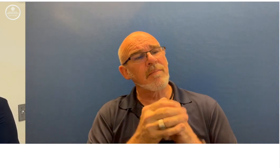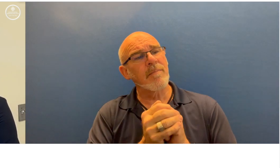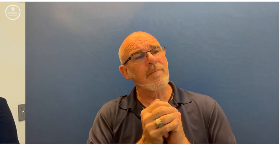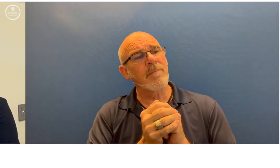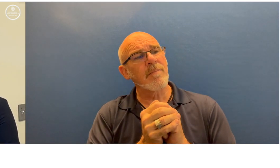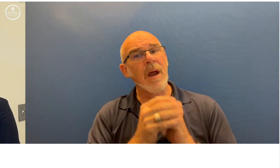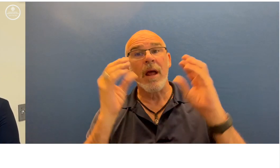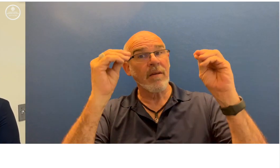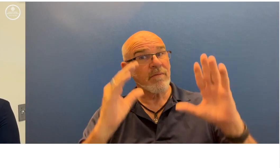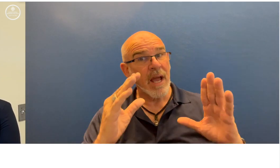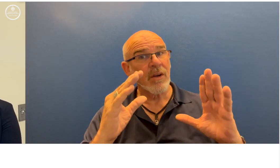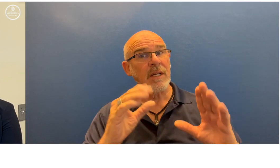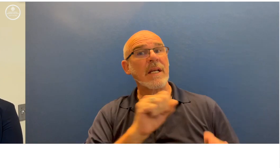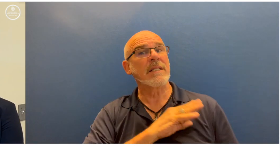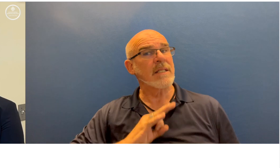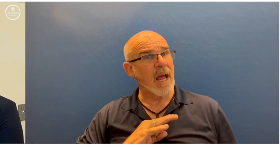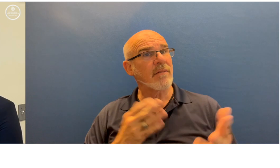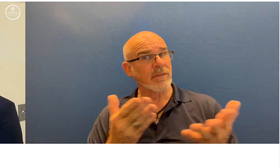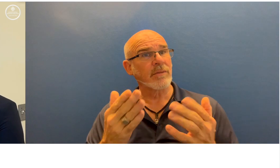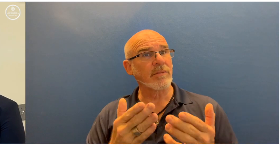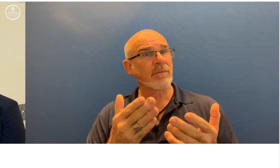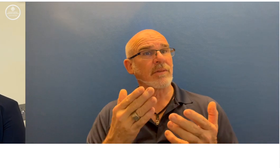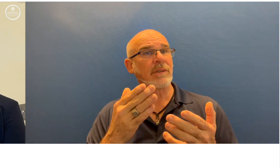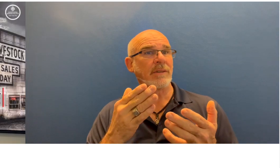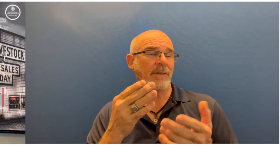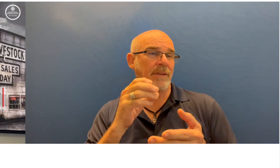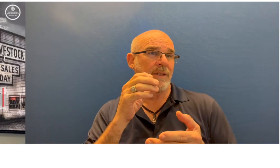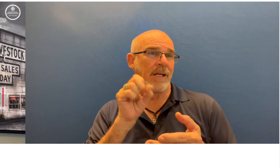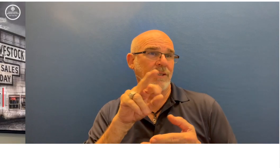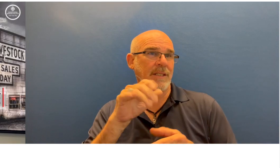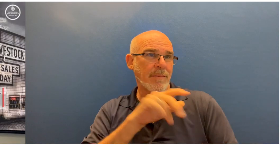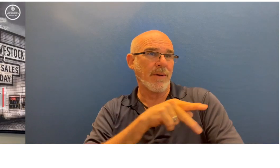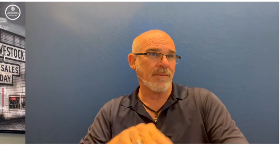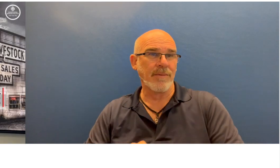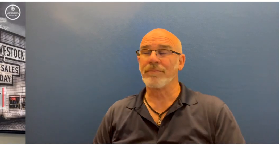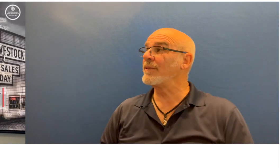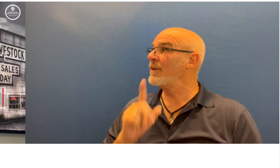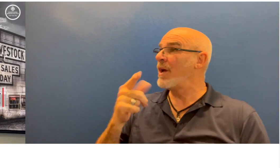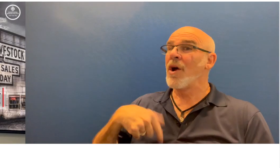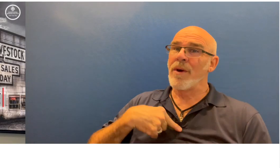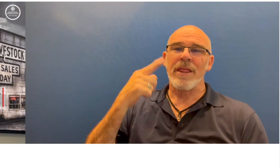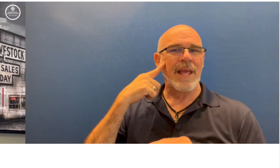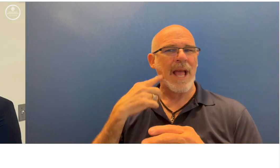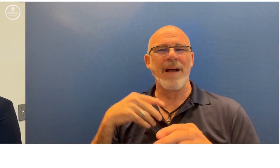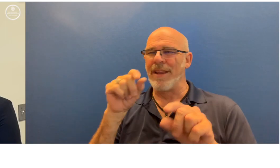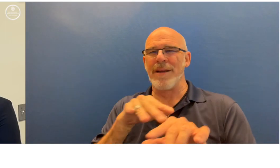the faculty and classified professionals on campus? Yeah, we do think there's a little bit of a magic sauce here,